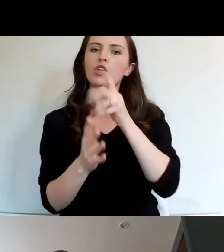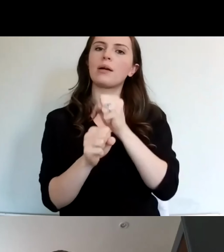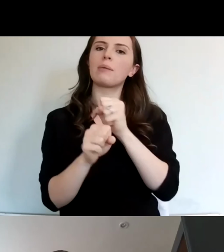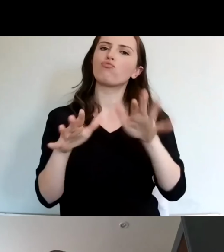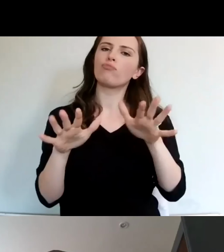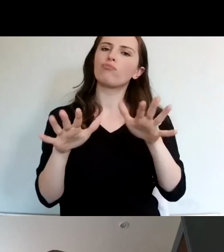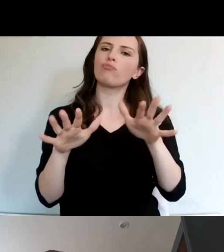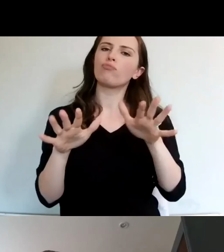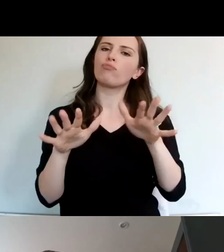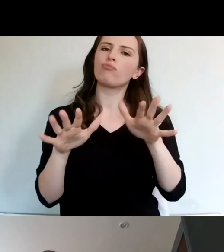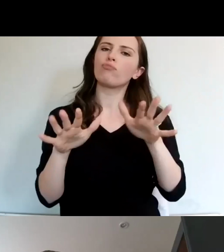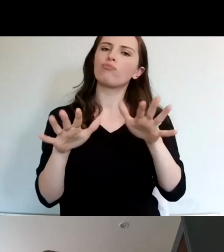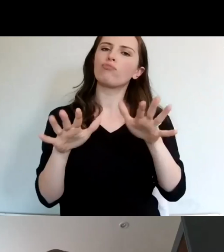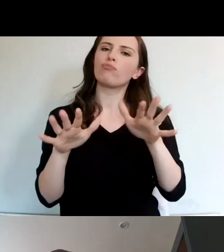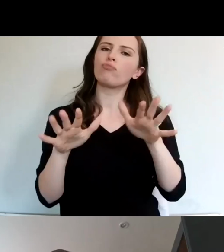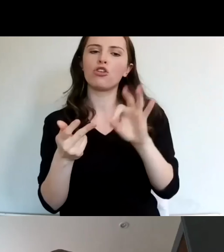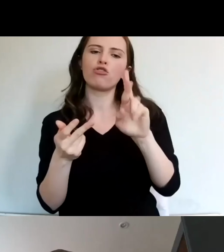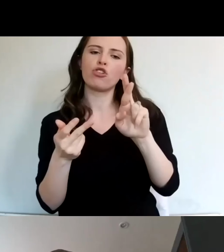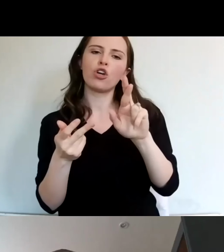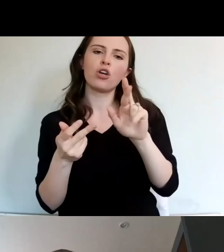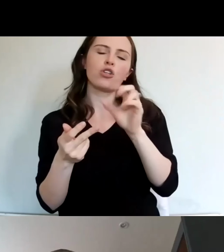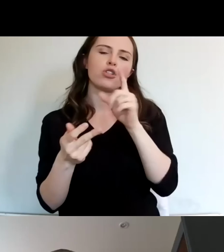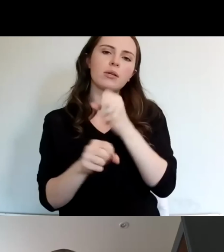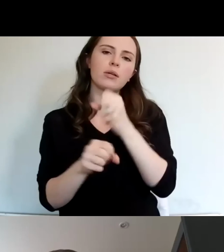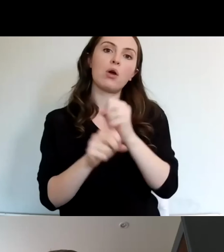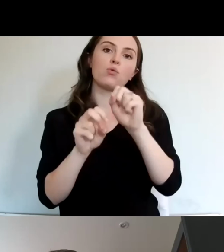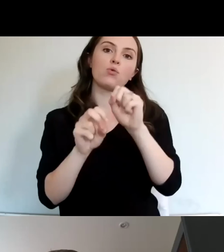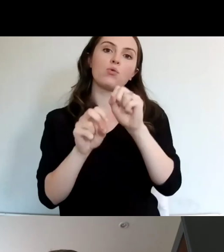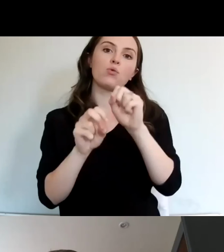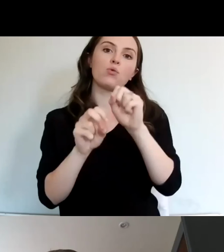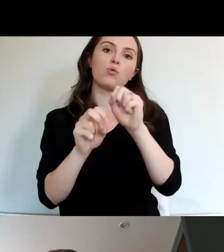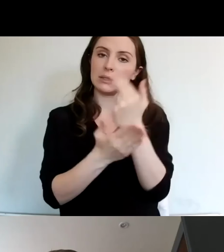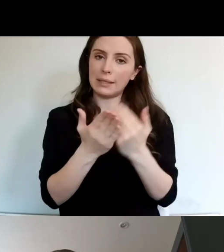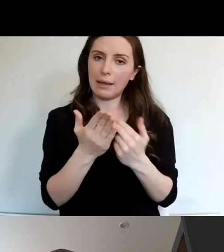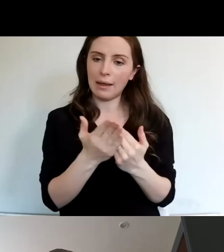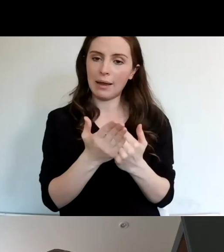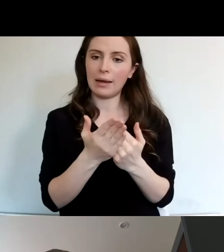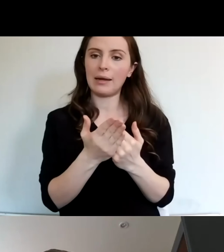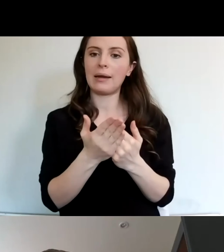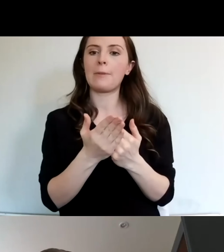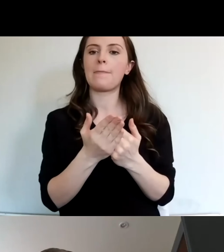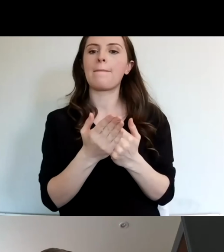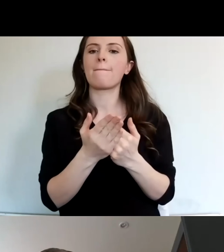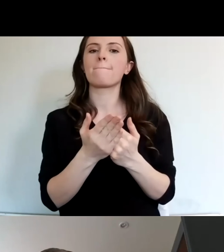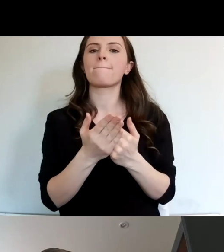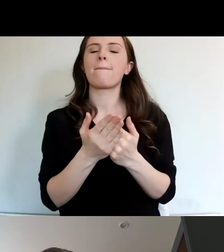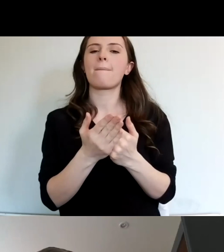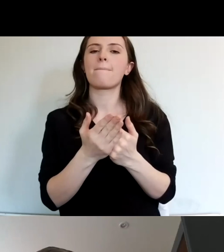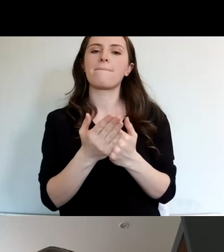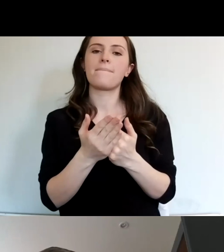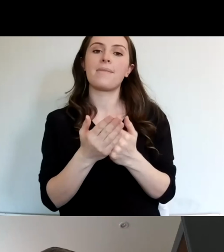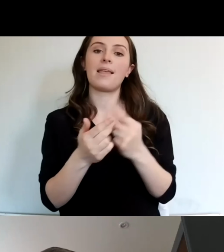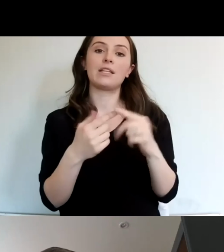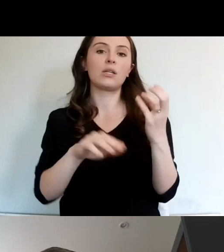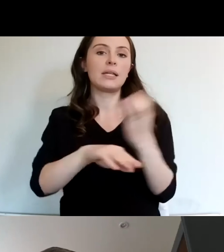Ger has covered the area of Universal Design and importantly covered the continuous improvement process